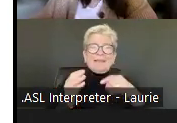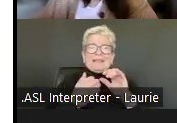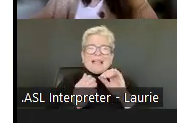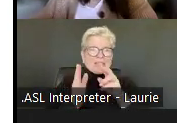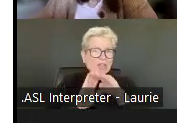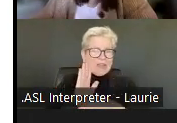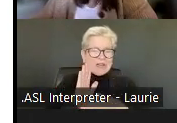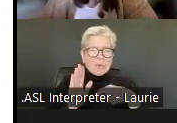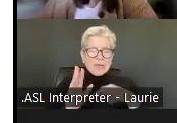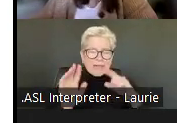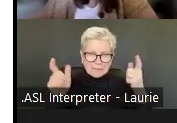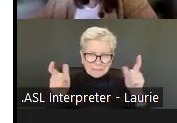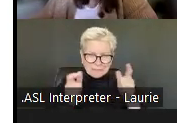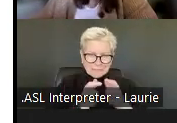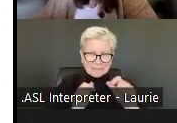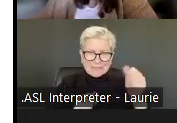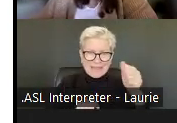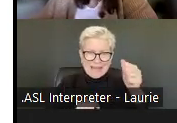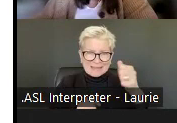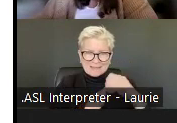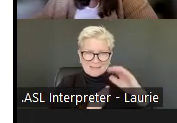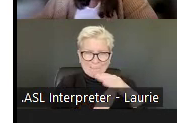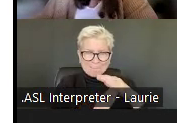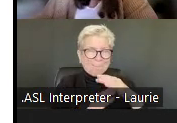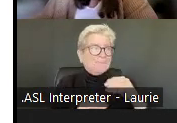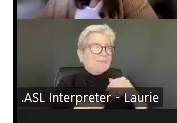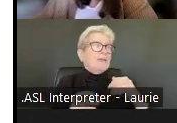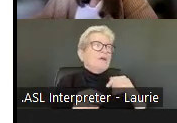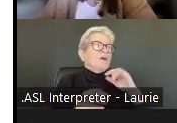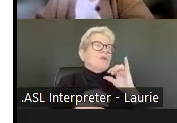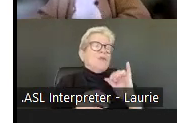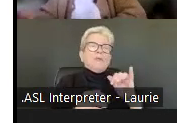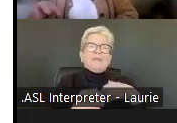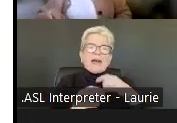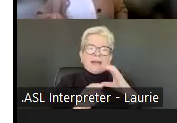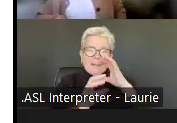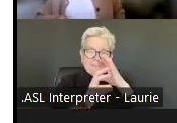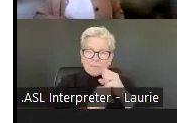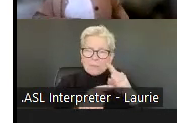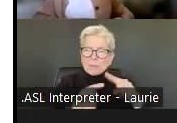shows. And so the ones that most appeal to you - if you can, I mean scroll down,